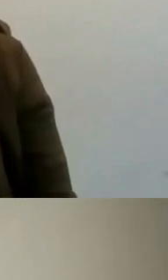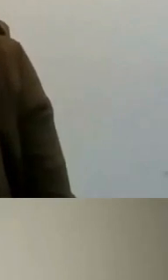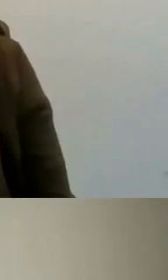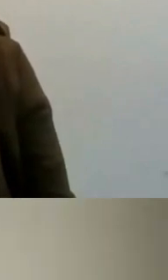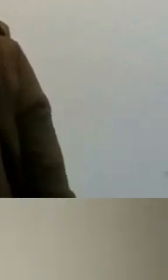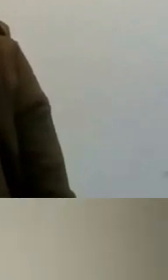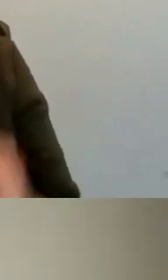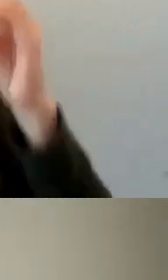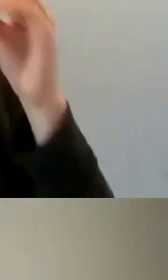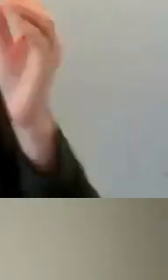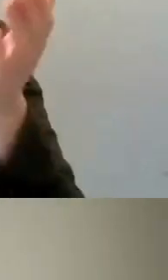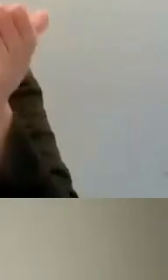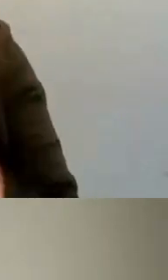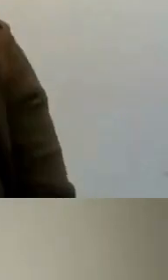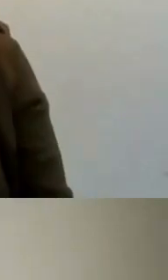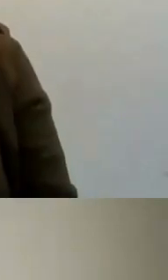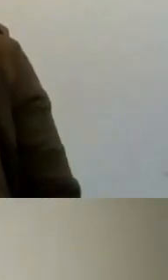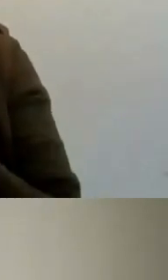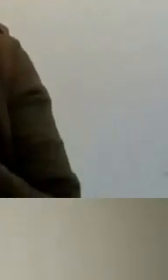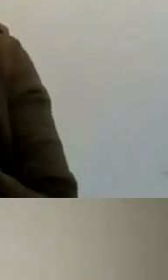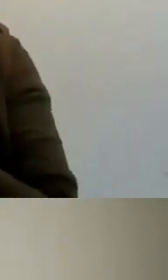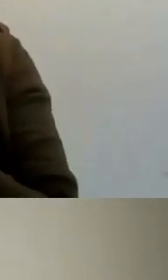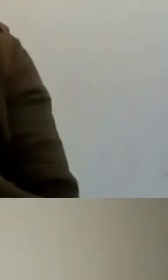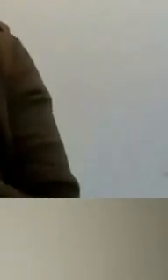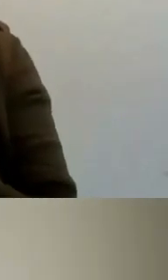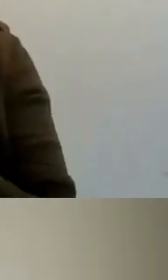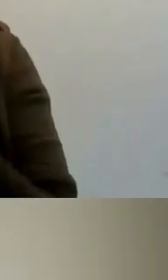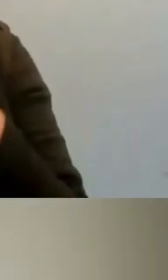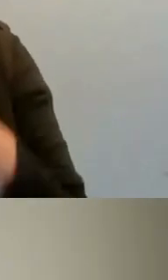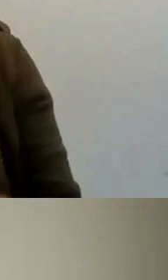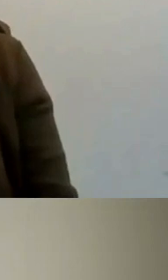of Psychiatry at Harvard Medical School he's the medical director of the MGH addiction recovery